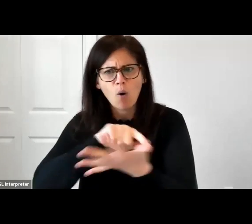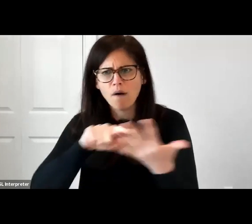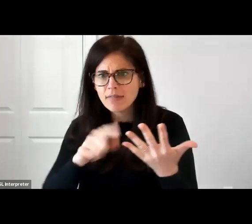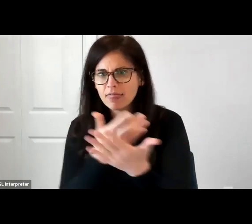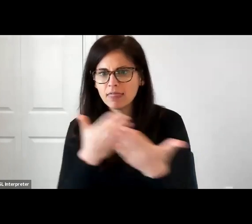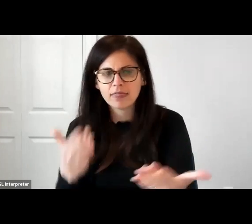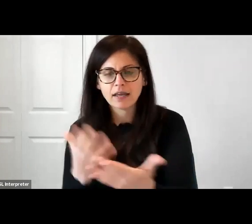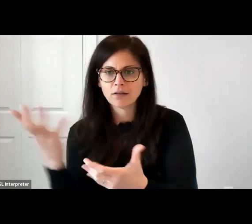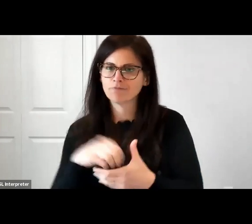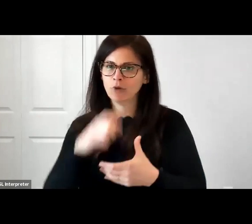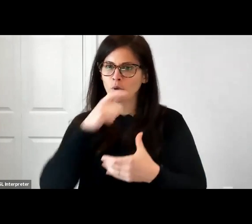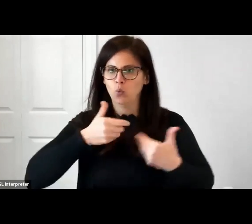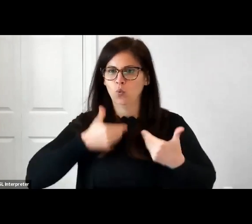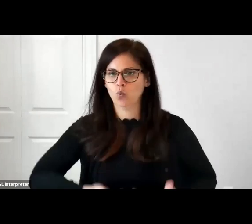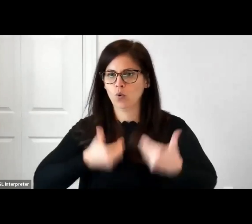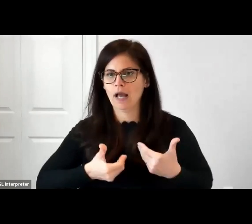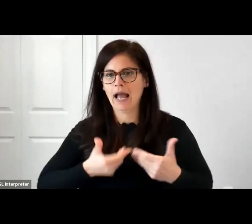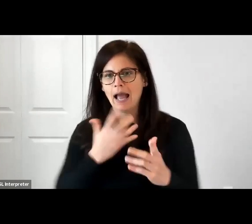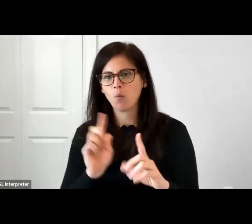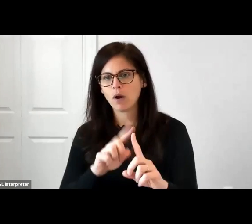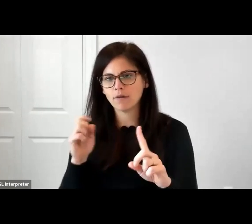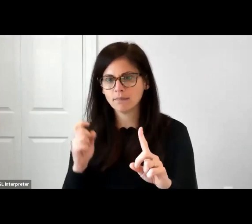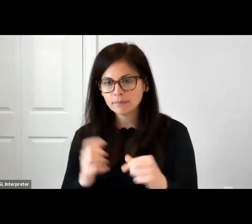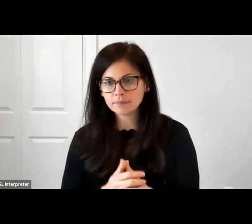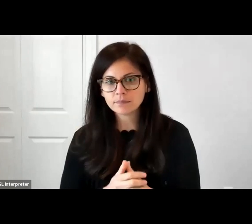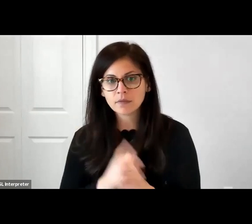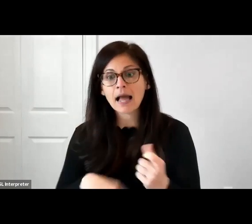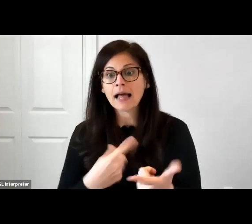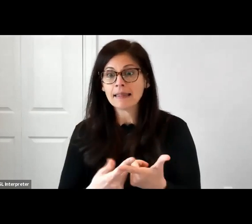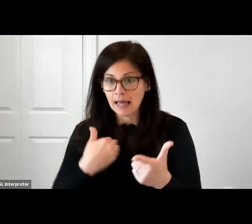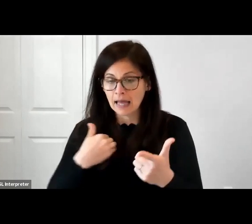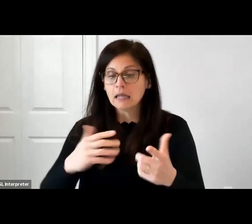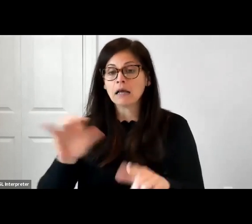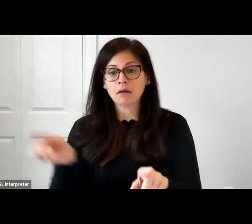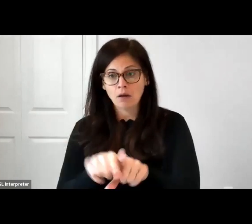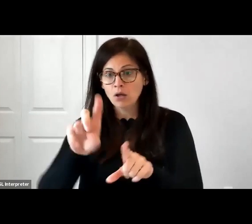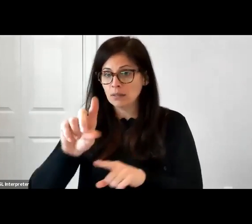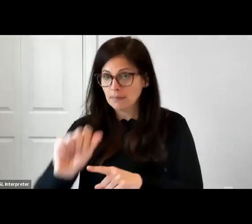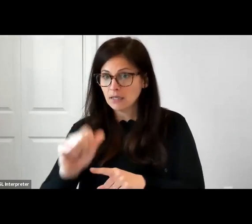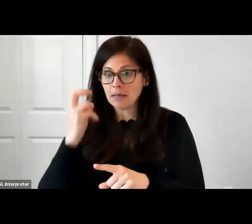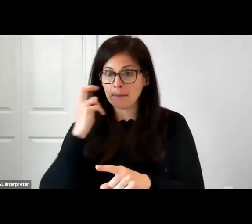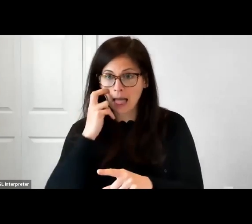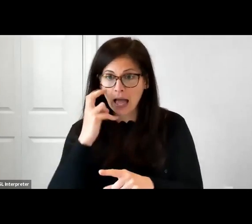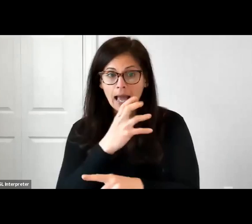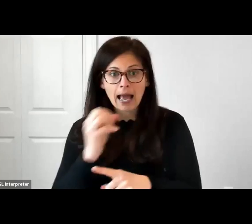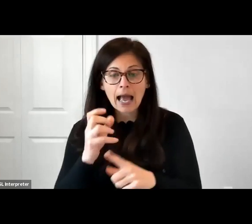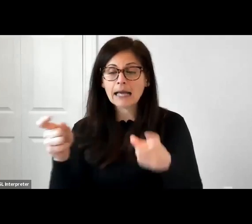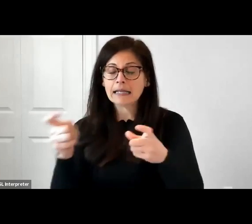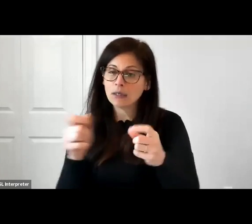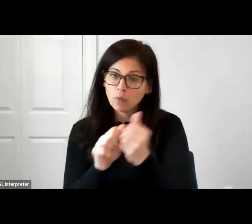who I am and where I came from. And then having a disability, being blind on top of that and dealing with advocacy, dealing with people